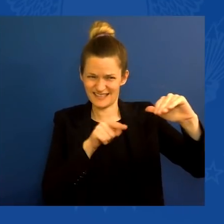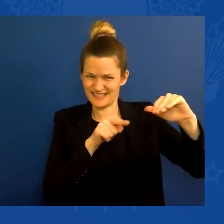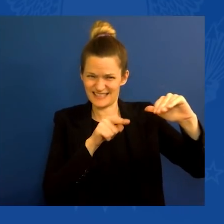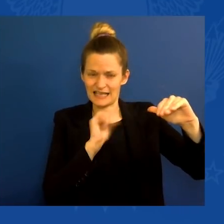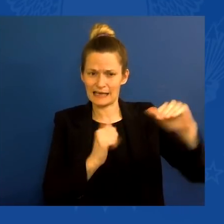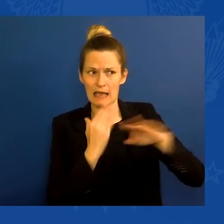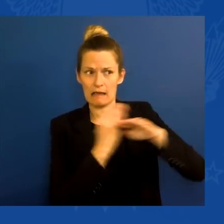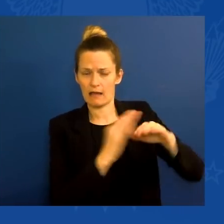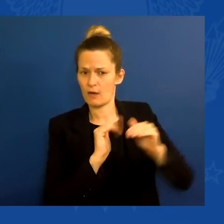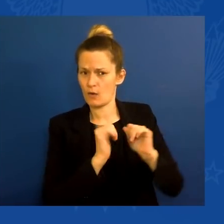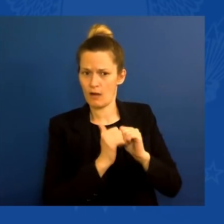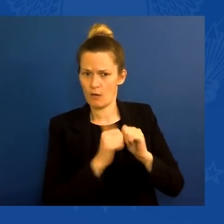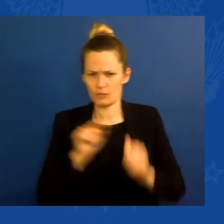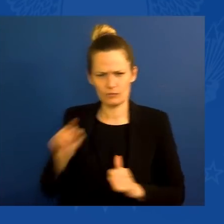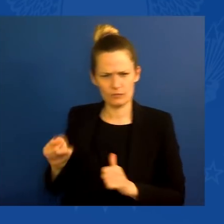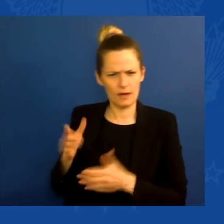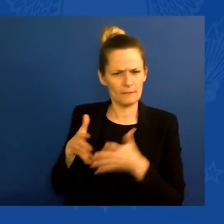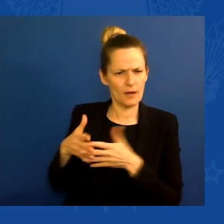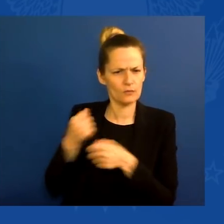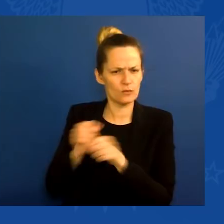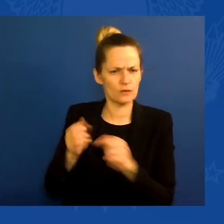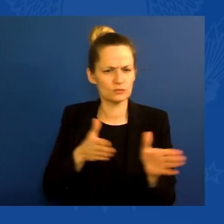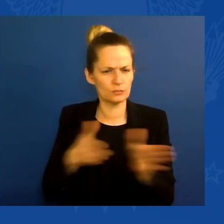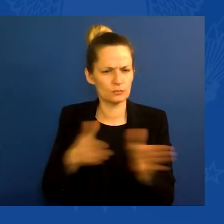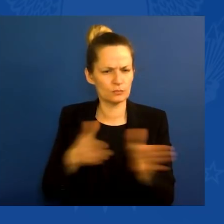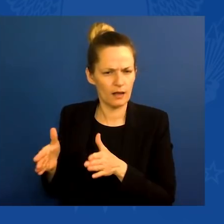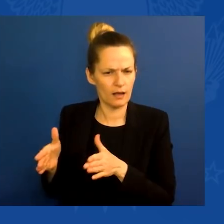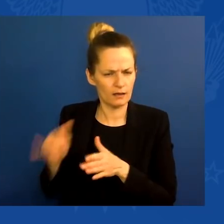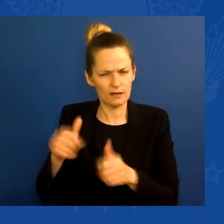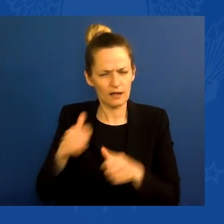I've laid out this plan to all the police agencies, and they're taking a good look at it.